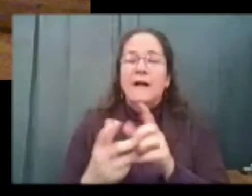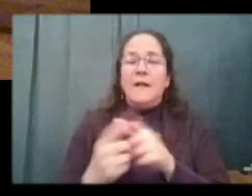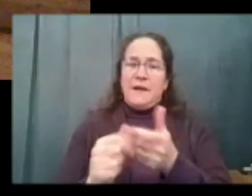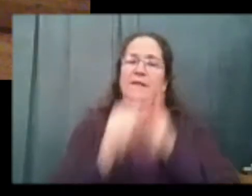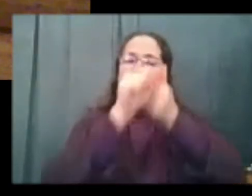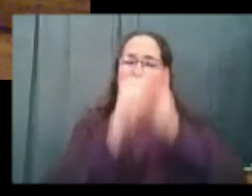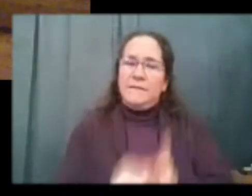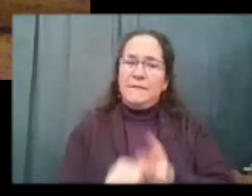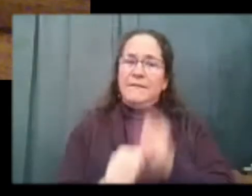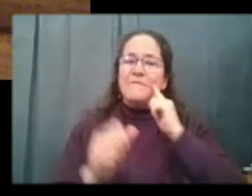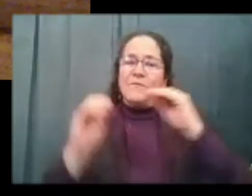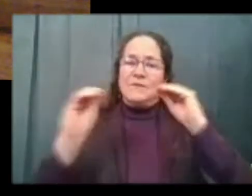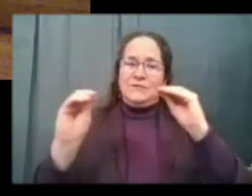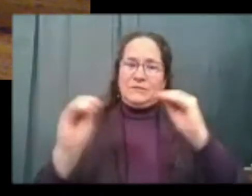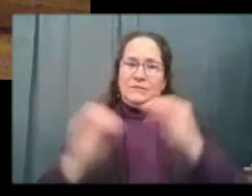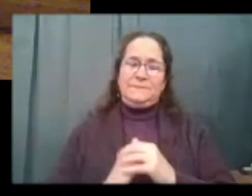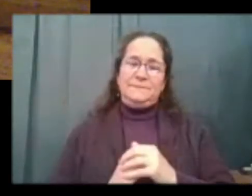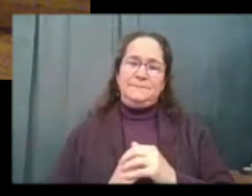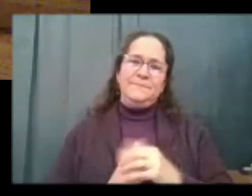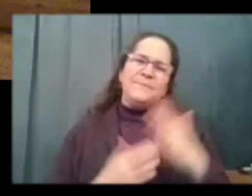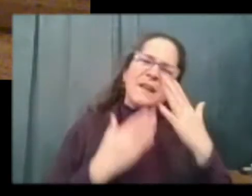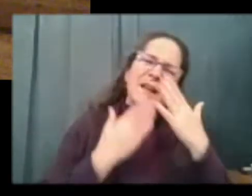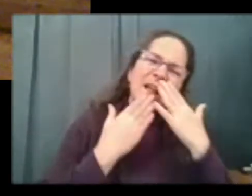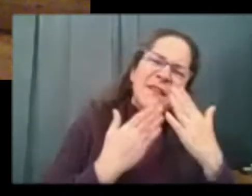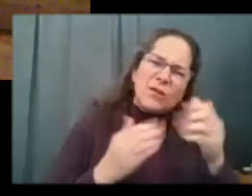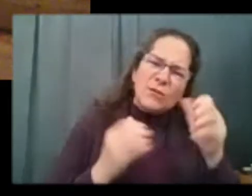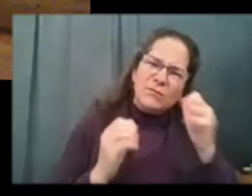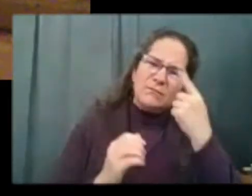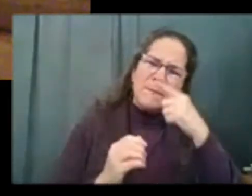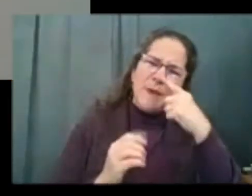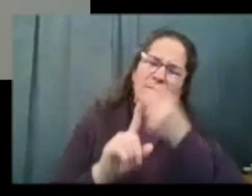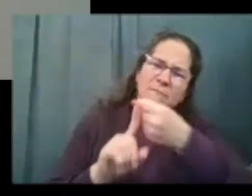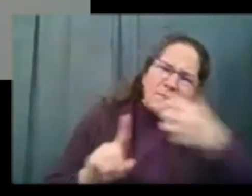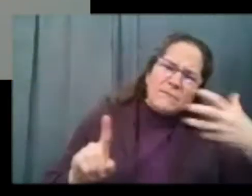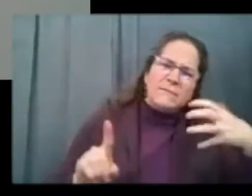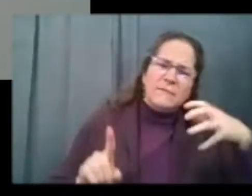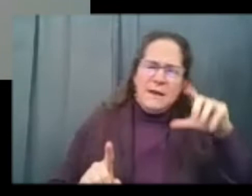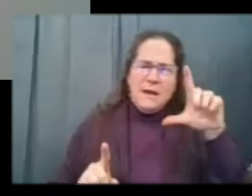tell us a little bit more about that learning media assessment you mentioned. Sure.